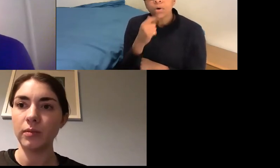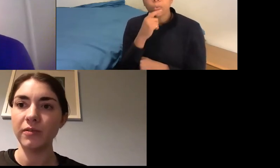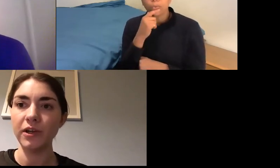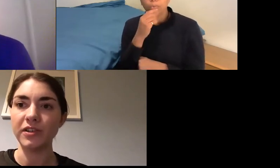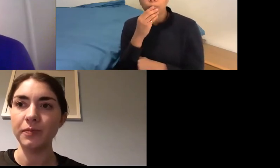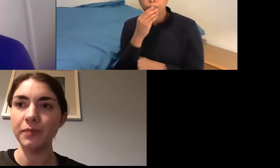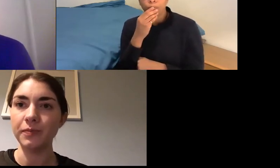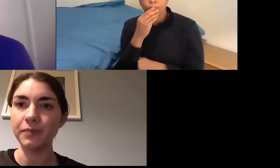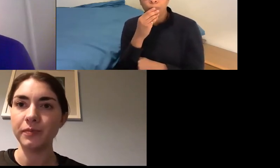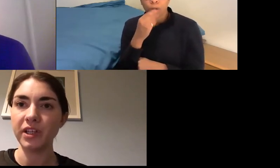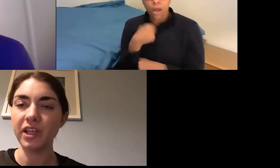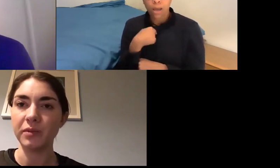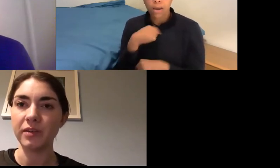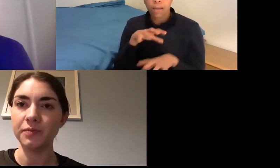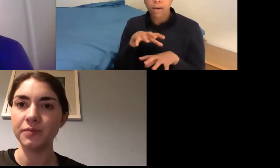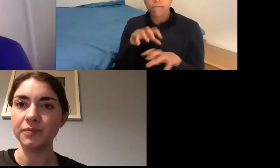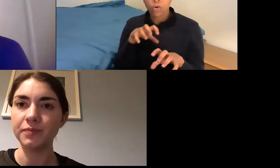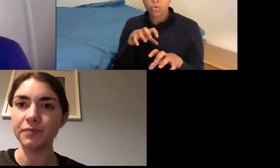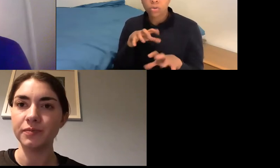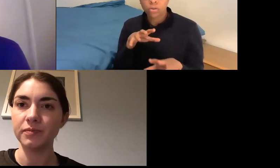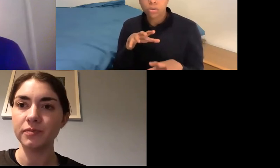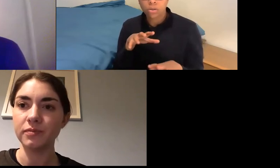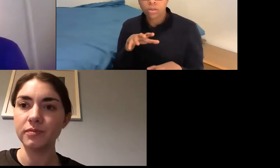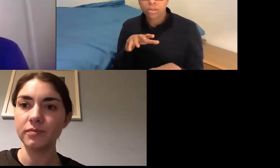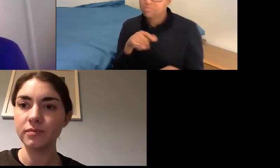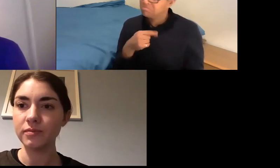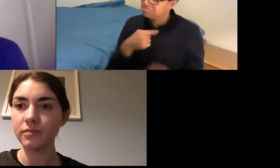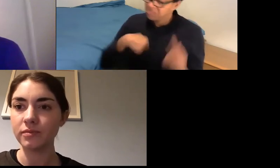am I frozen? Can you hear me? Dr Shah: I can, I can hear you and see you.